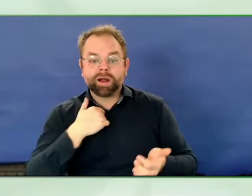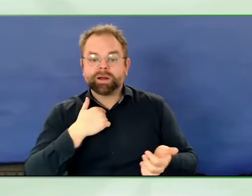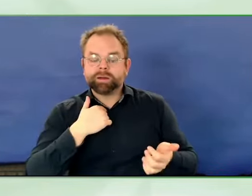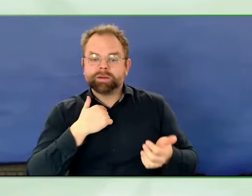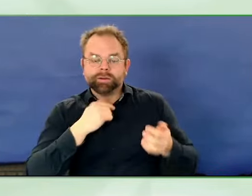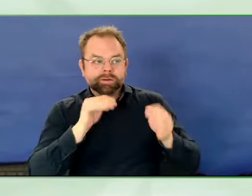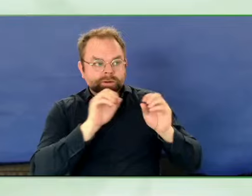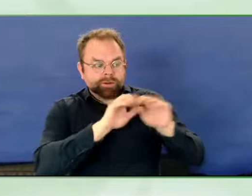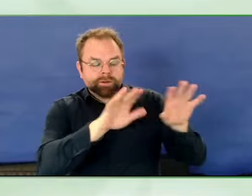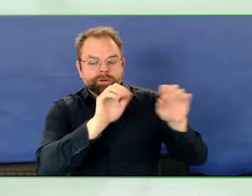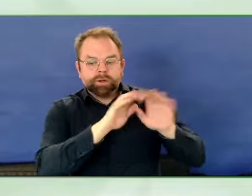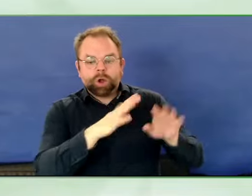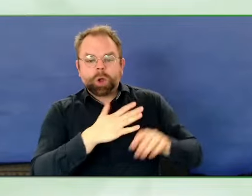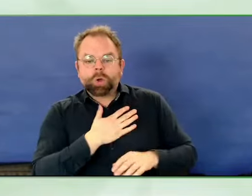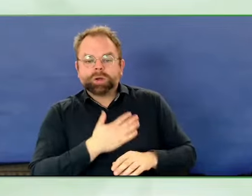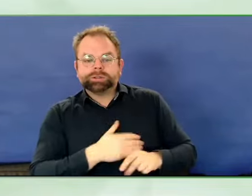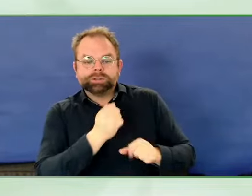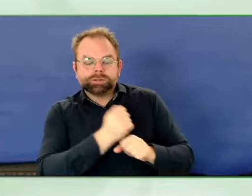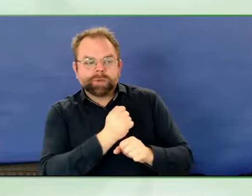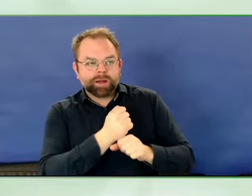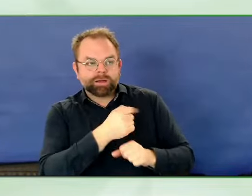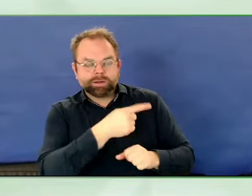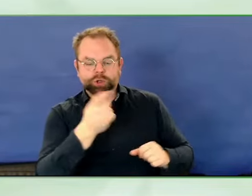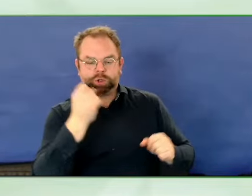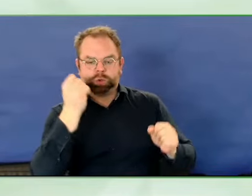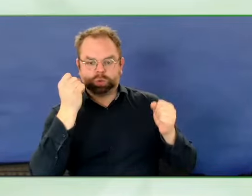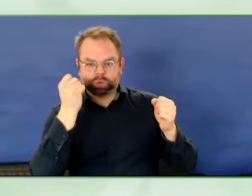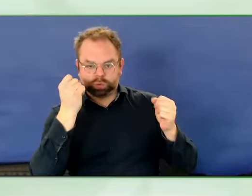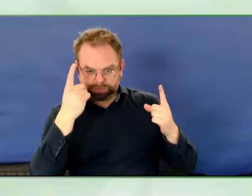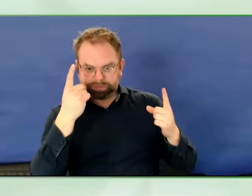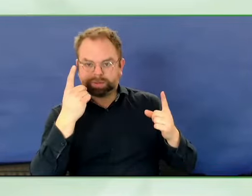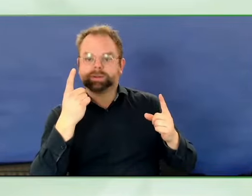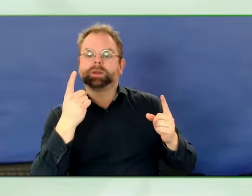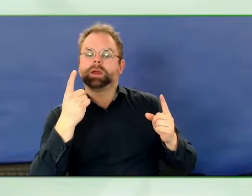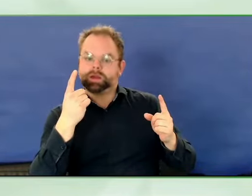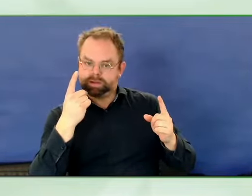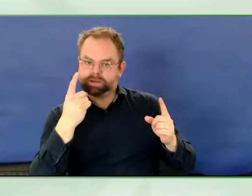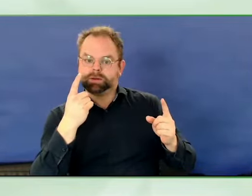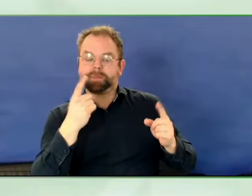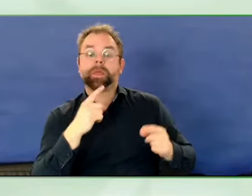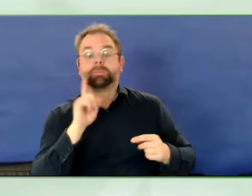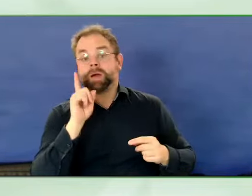I know that not every person can be inspiring, not everyone has it in them.